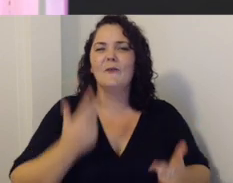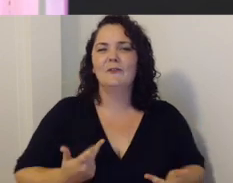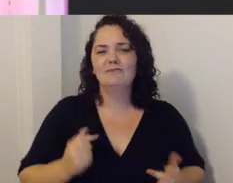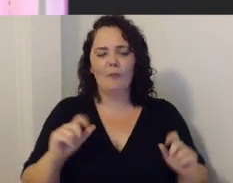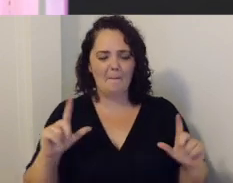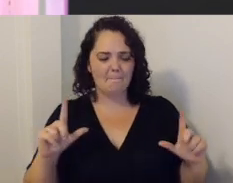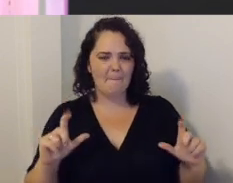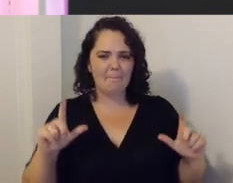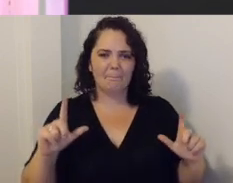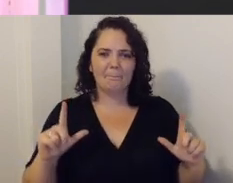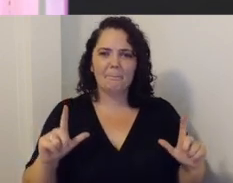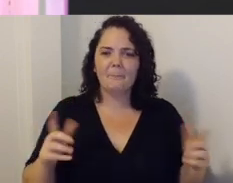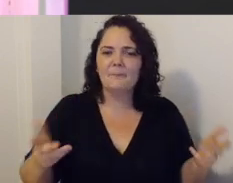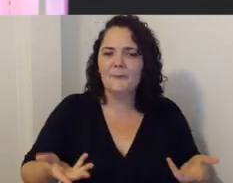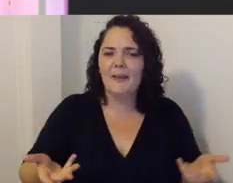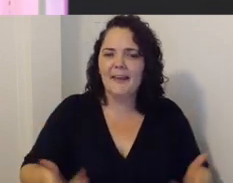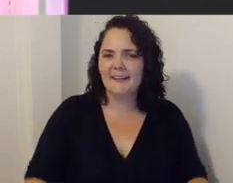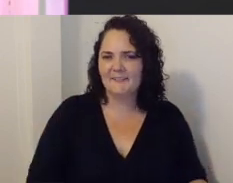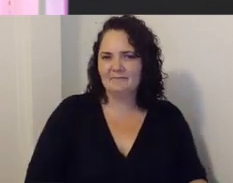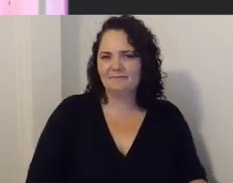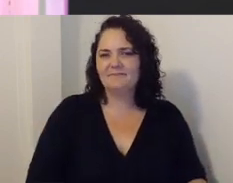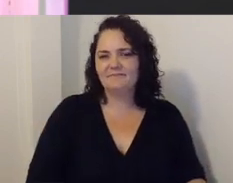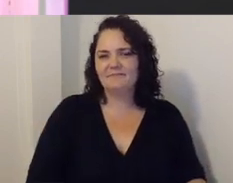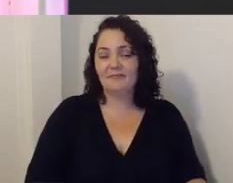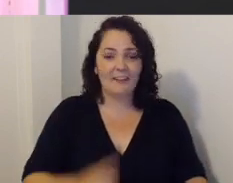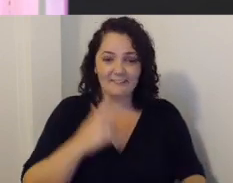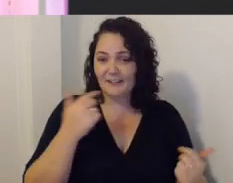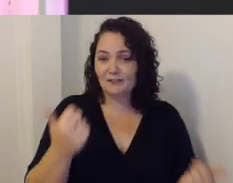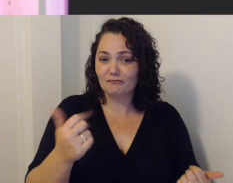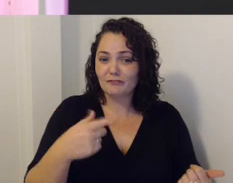of insight and it's been really great to see y'all sharing that with each other and see the responses